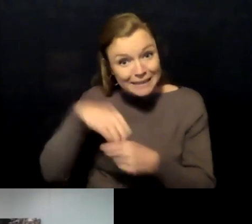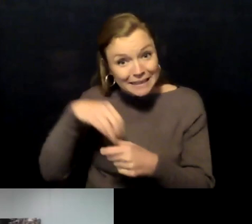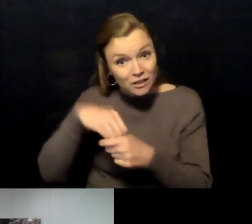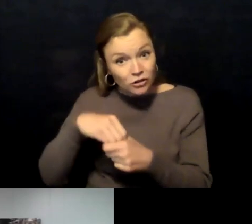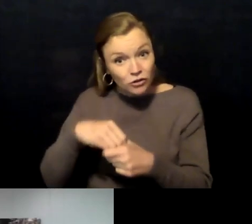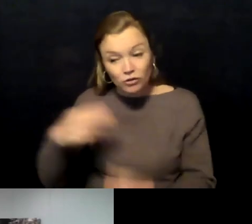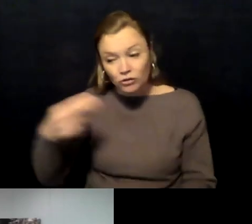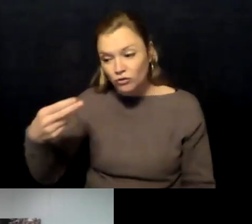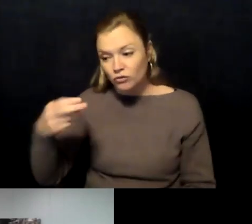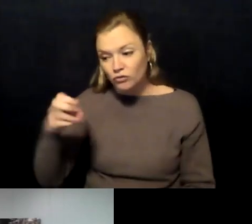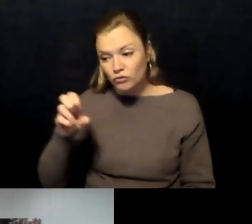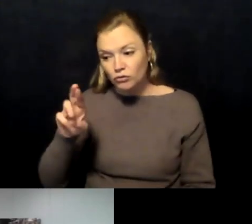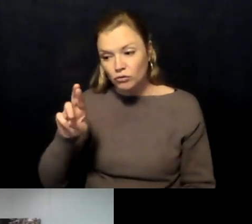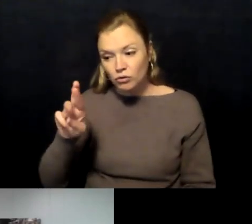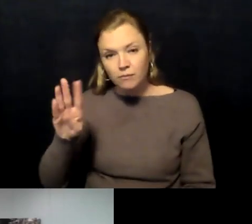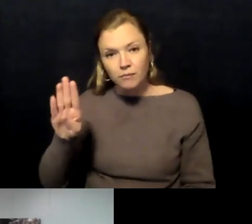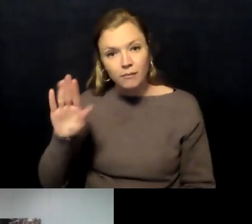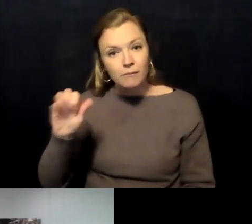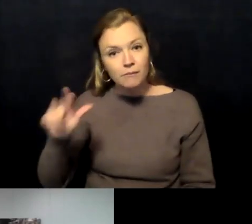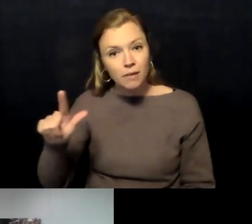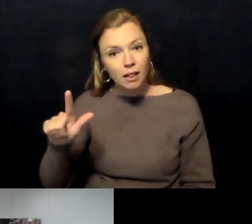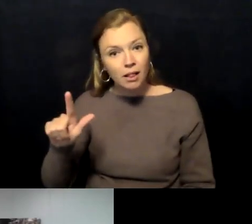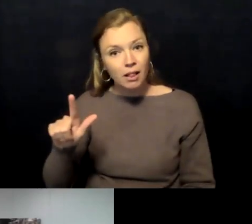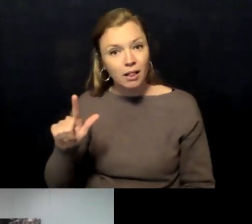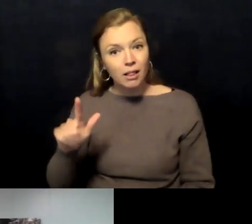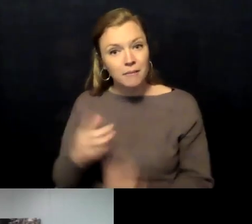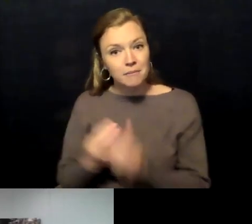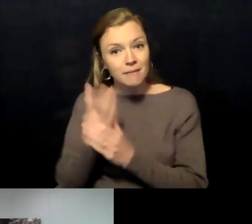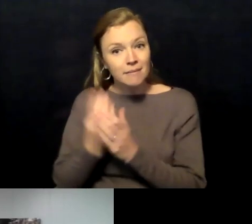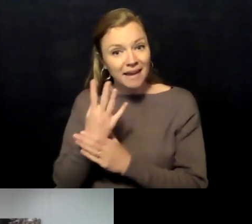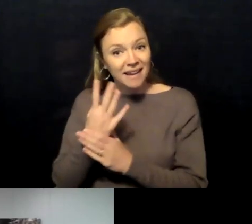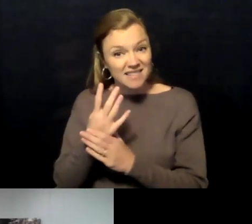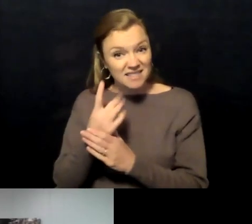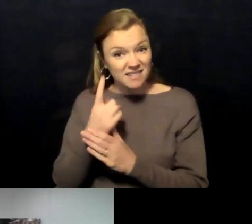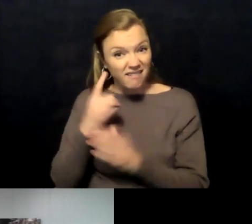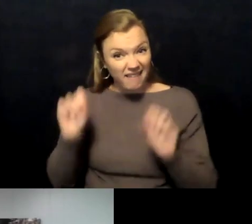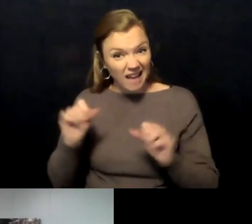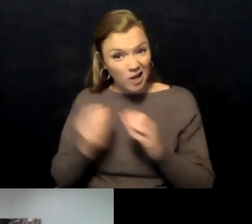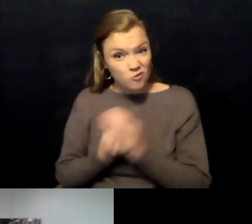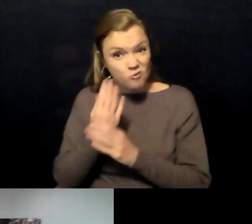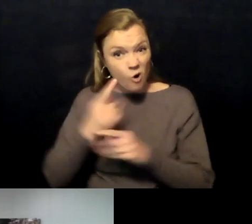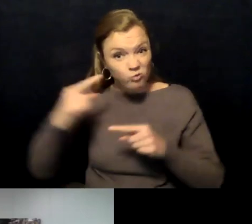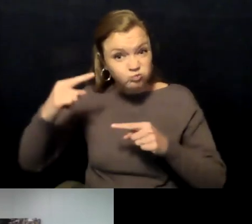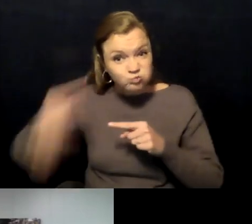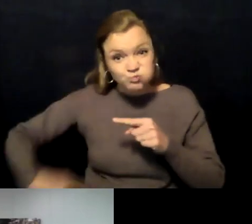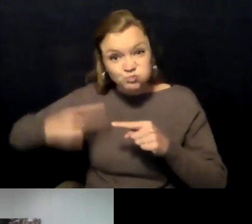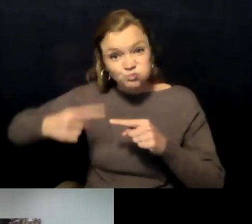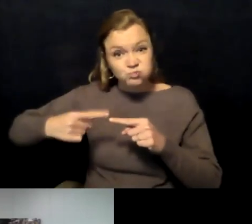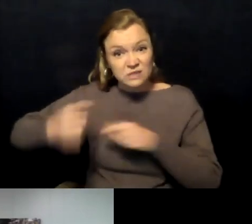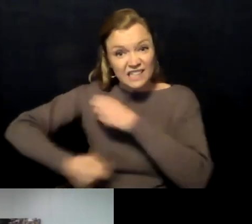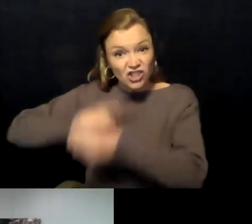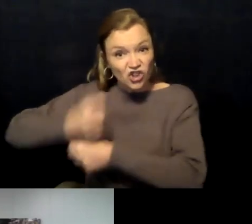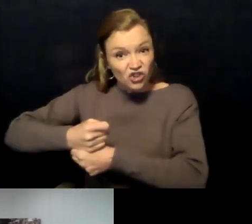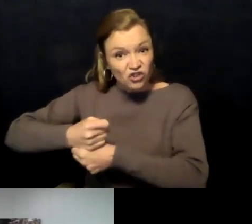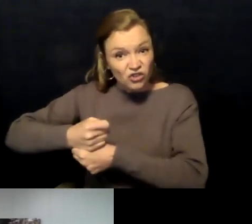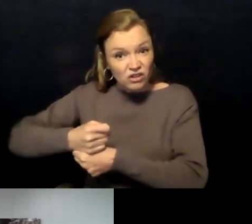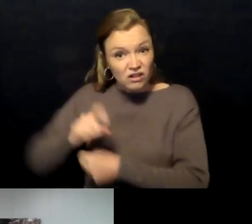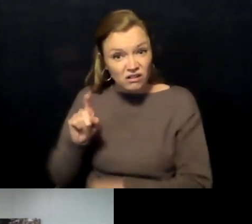[Tina] Very specific. Well I mean if you